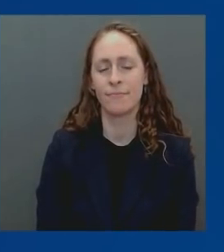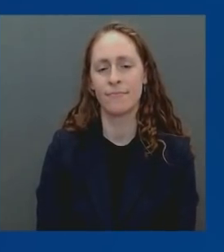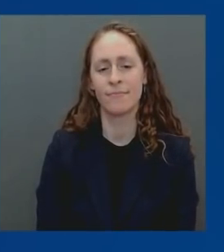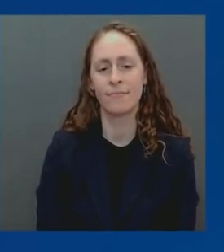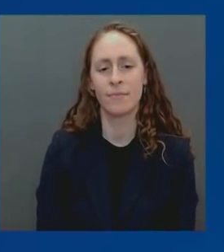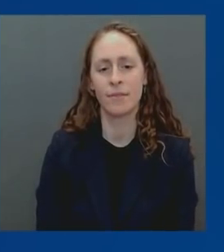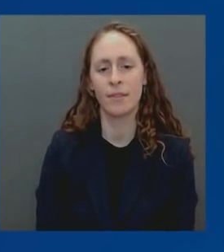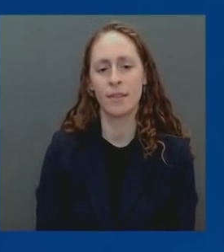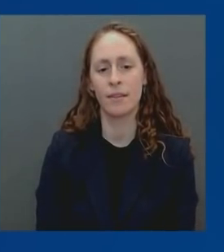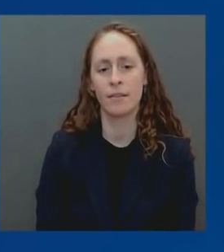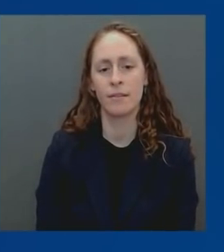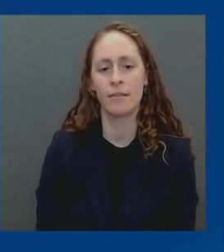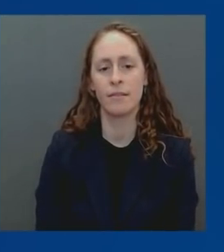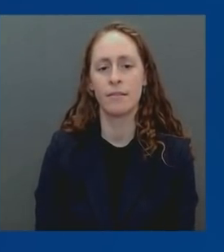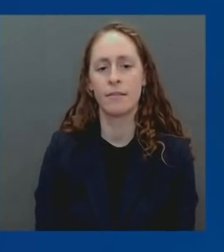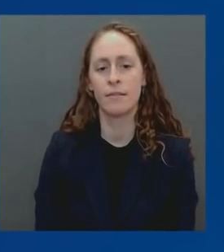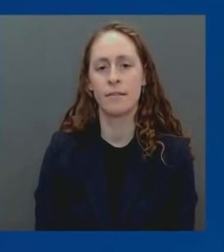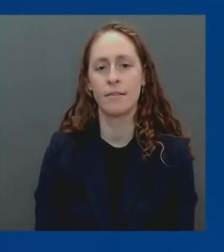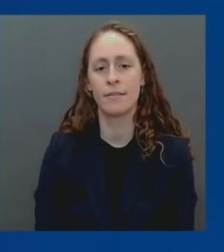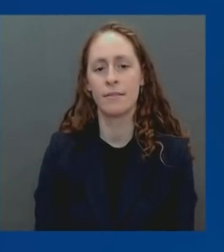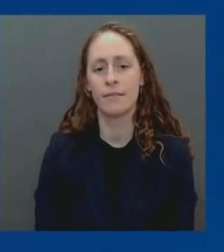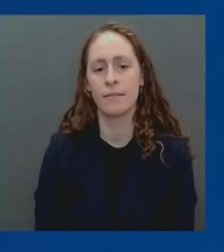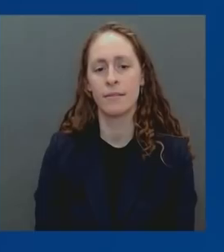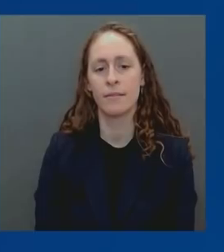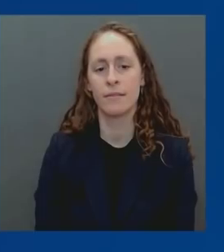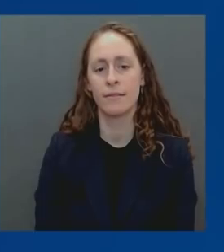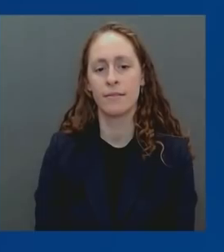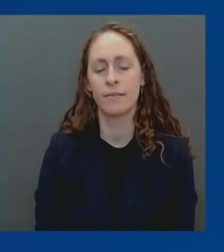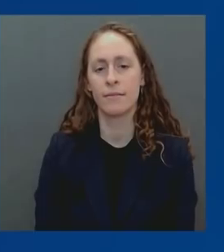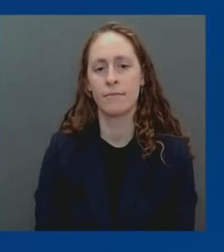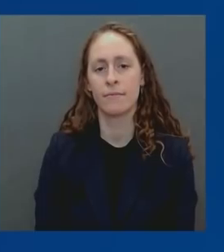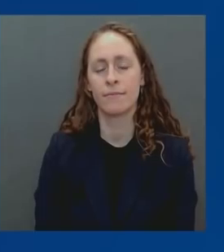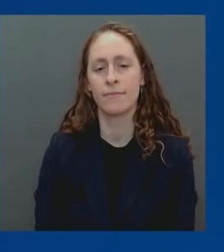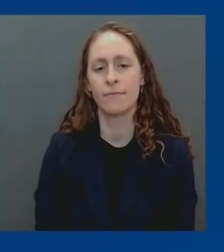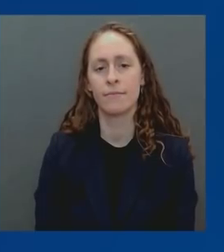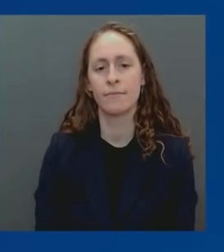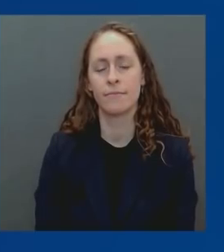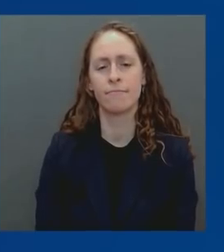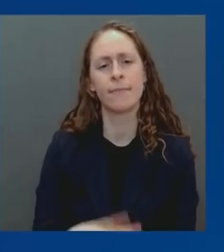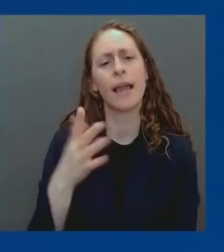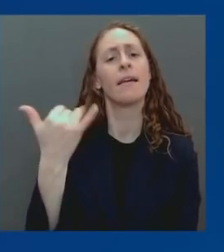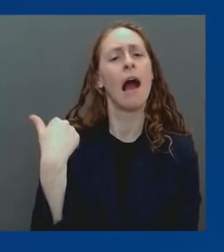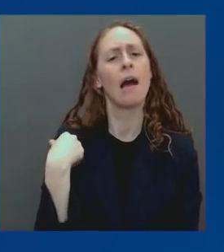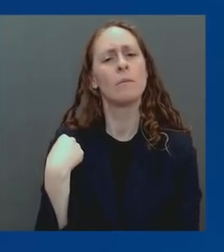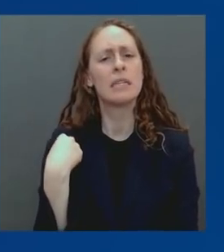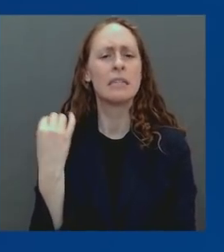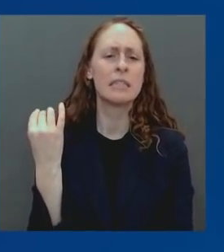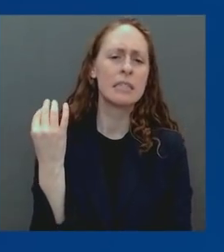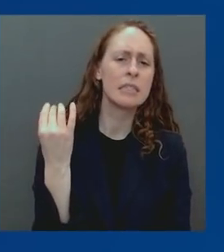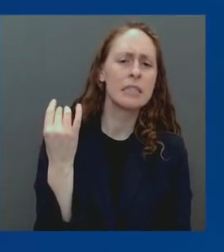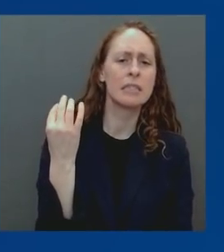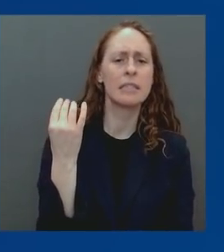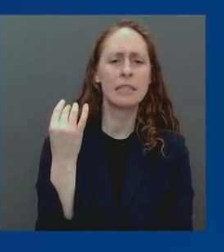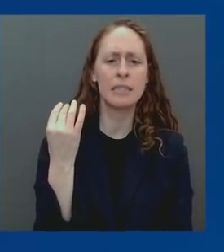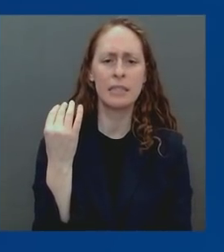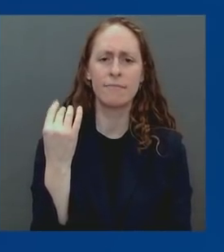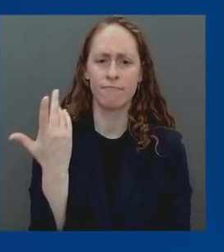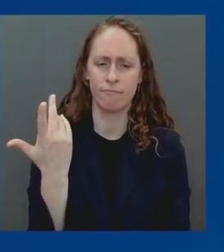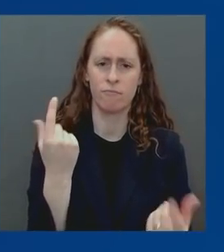Can -- thinking about long COVID treatment, can you tell me just sort of latest updates with research